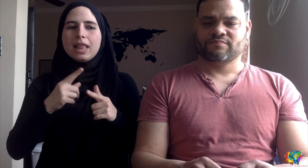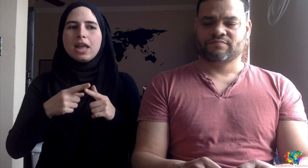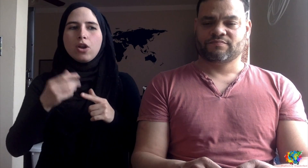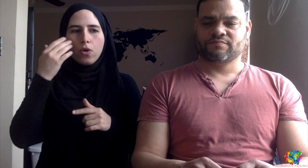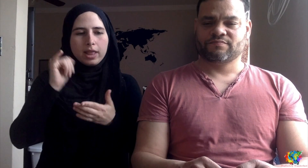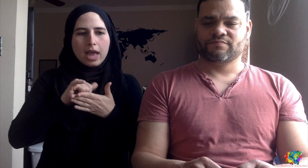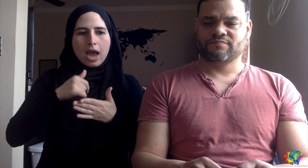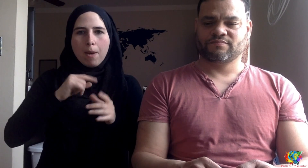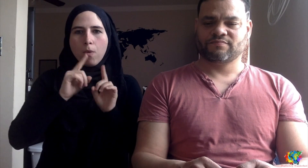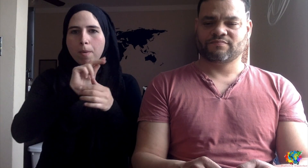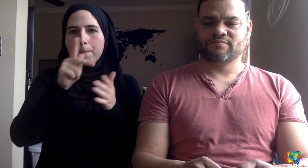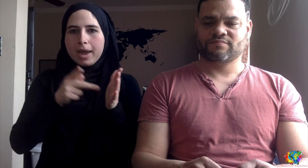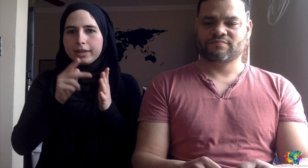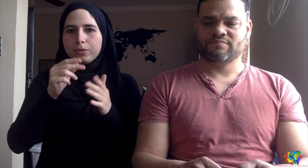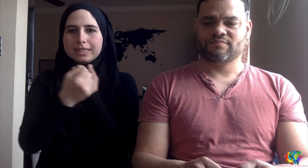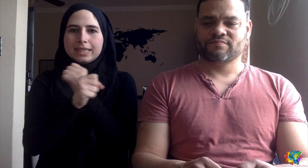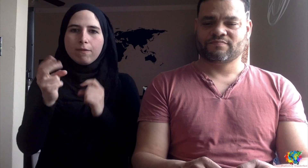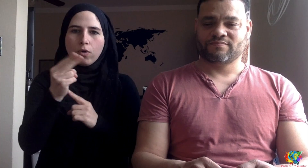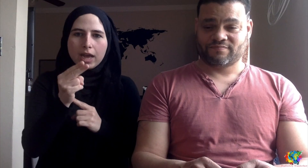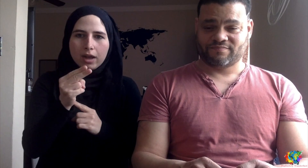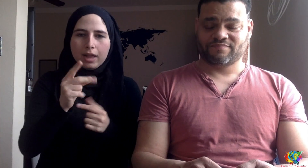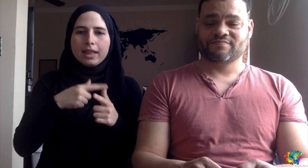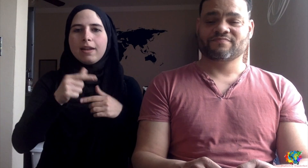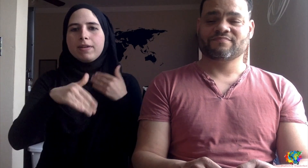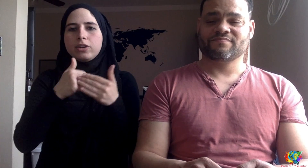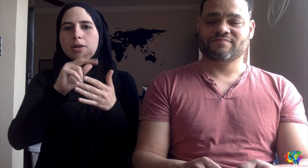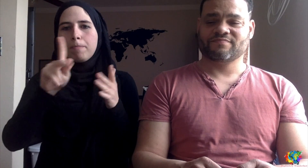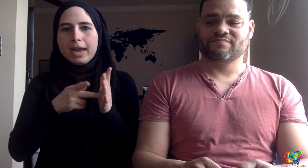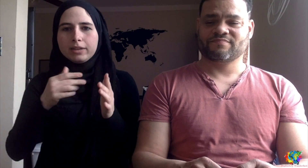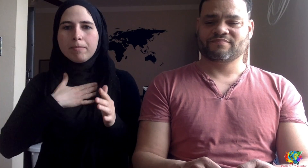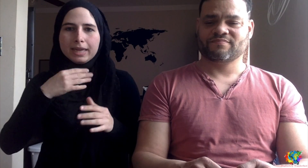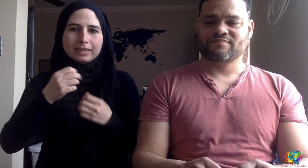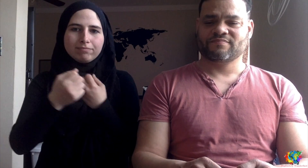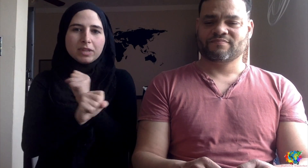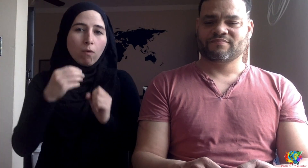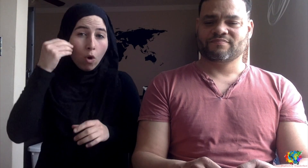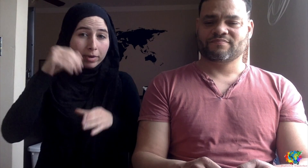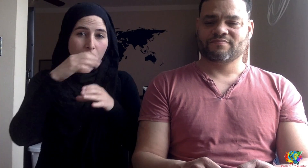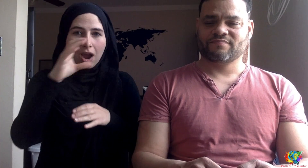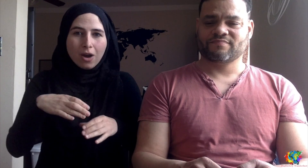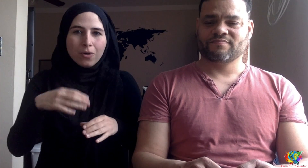Zee: Then knowing I am going back to a safe hotel, and eventually going back to my safe home in Chicago